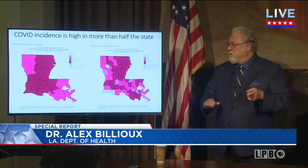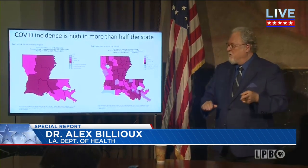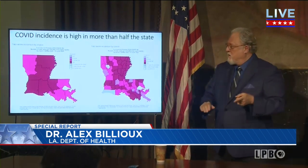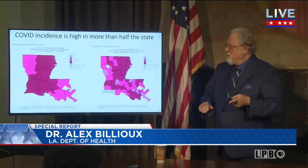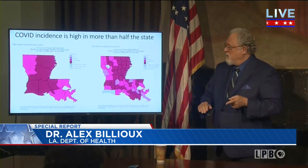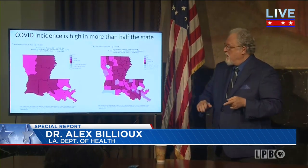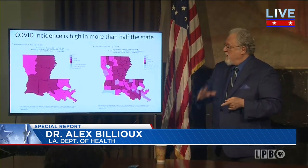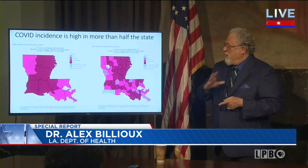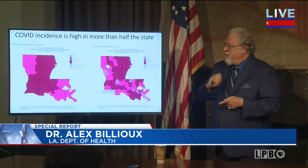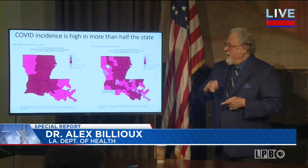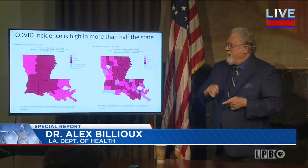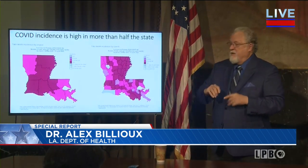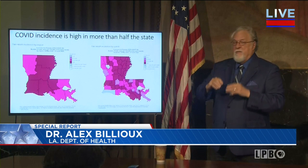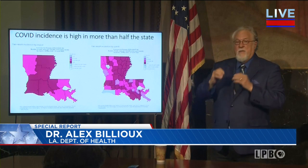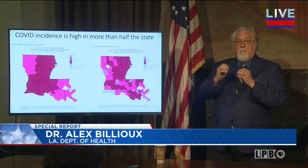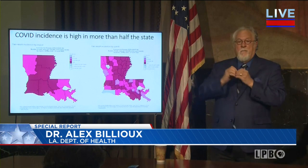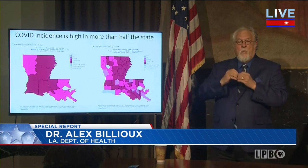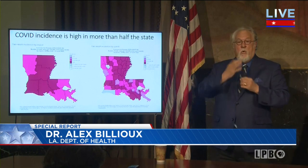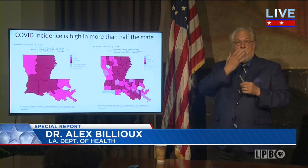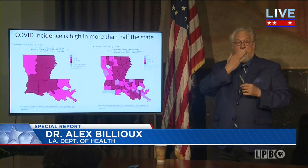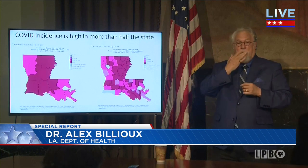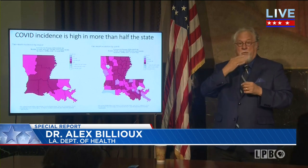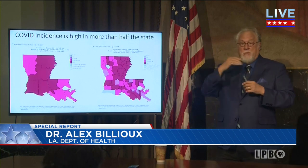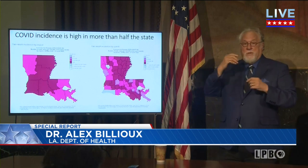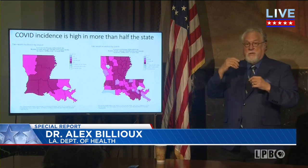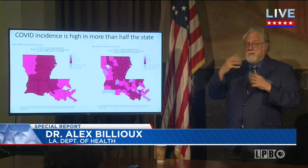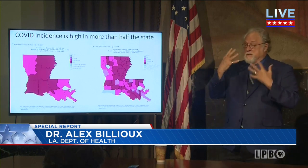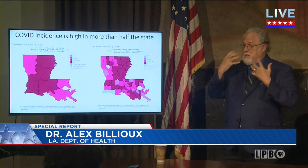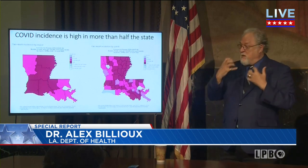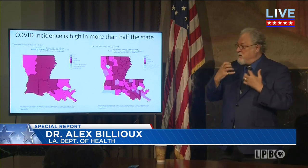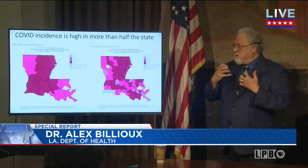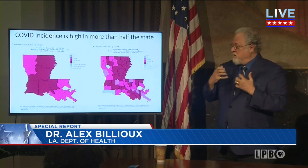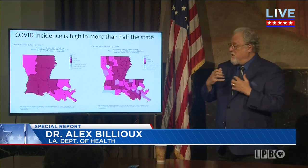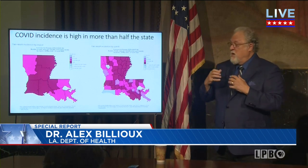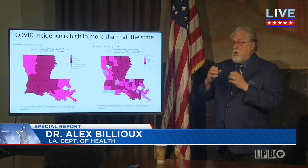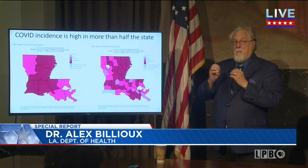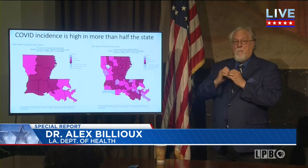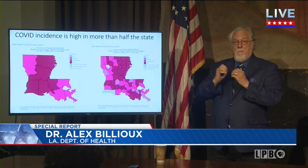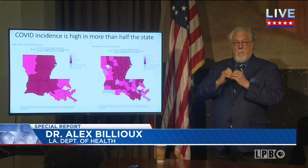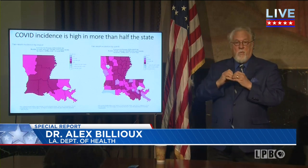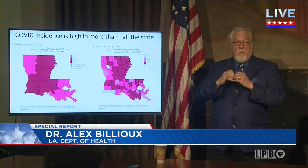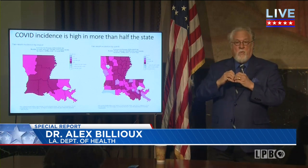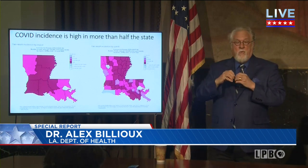CASES THAT AN AREA IS SEEING ARE HIGH, MODERATE, MODERATE HIGH OR LOW.